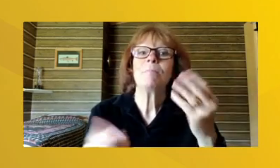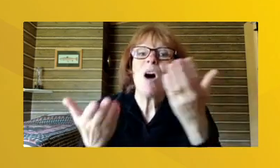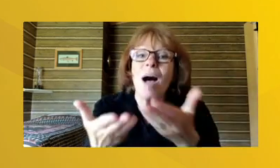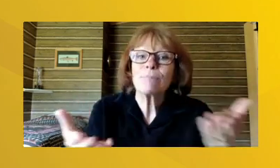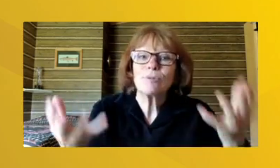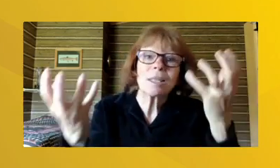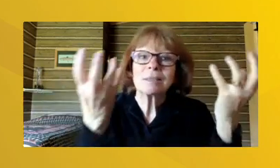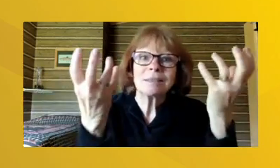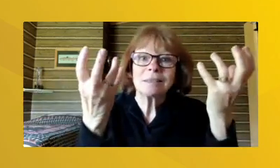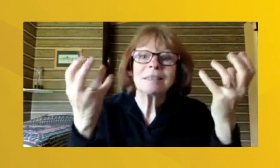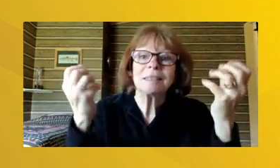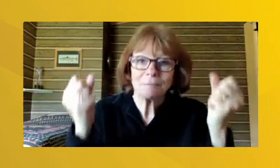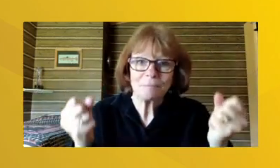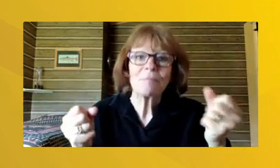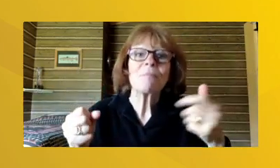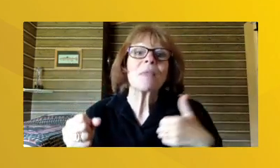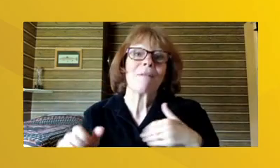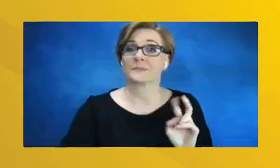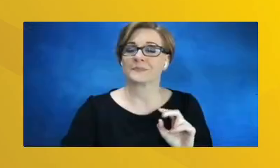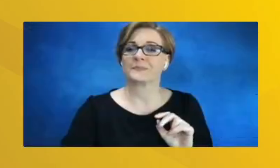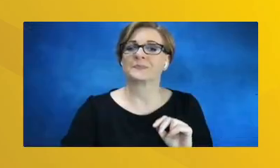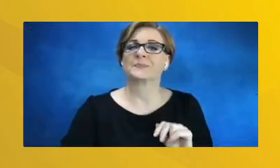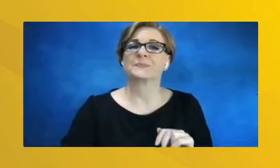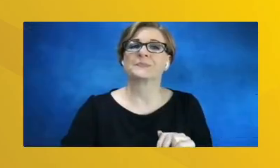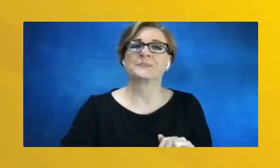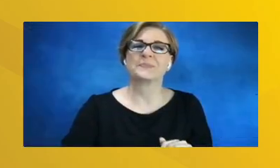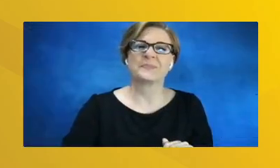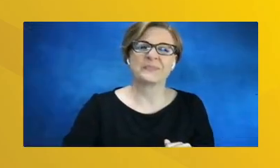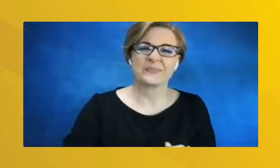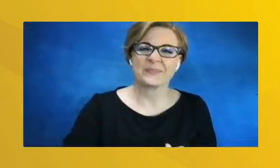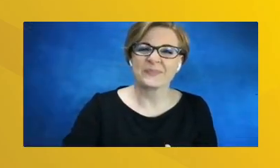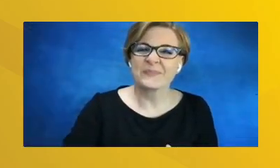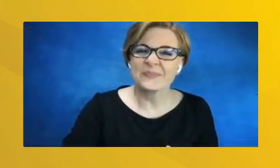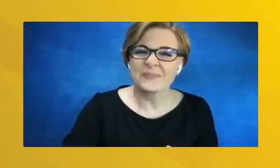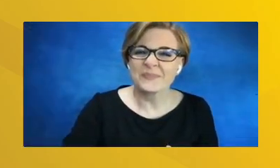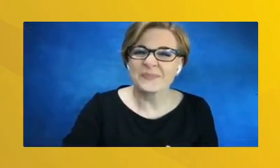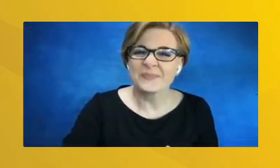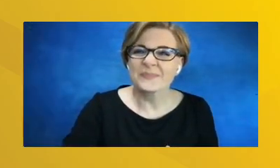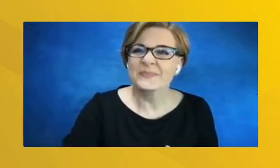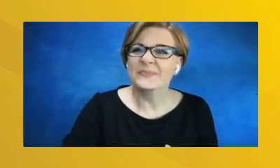So there is a wonderful example on the next slide, if we can go ahead and play that.